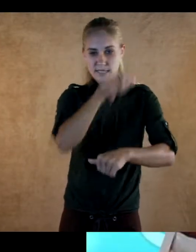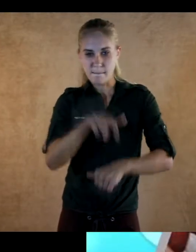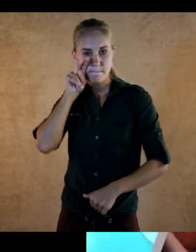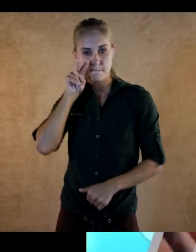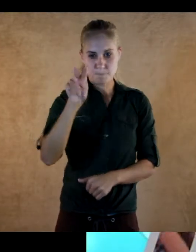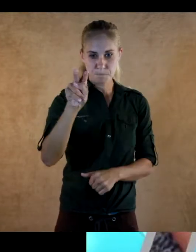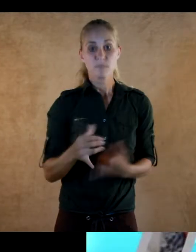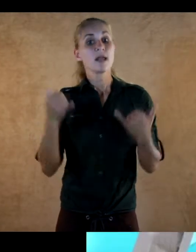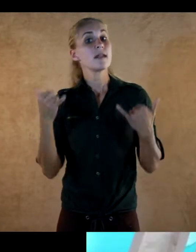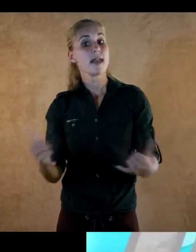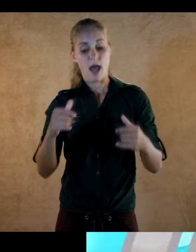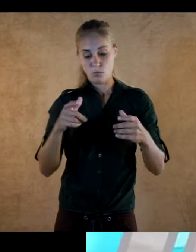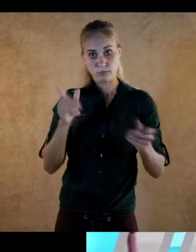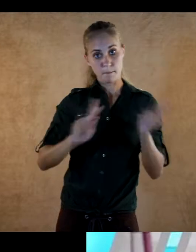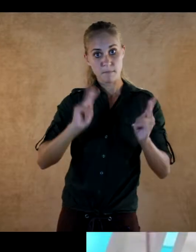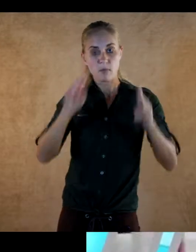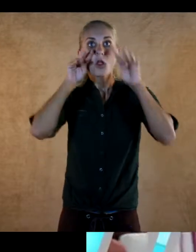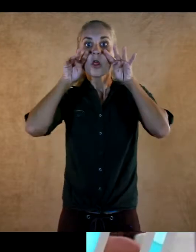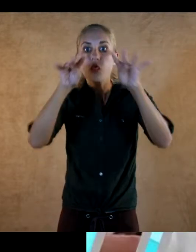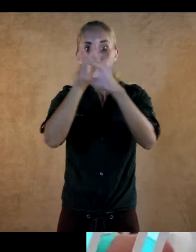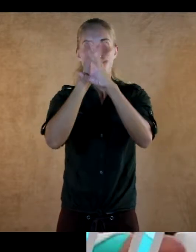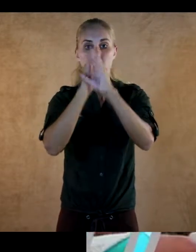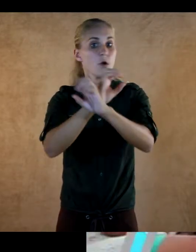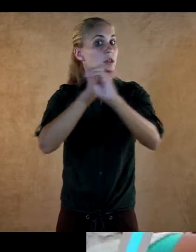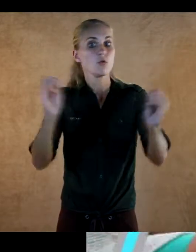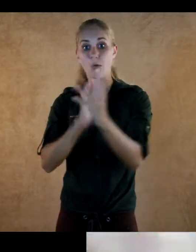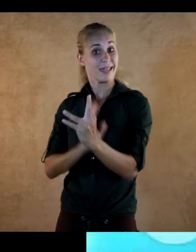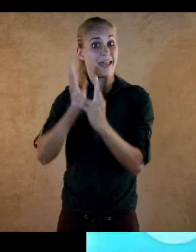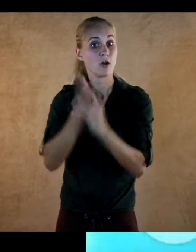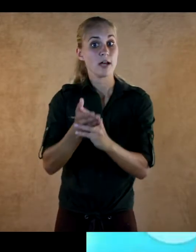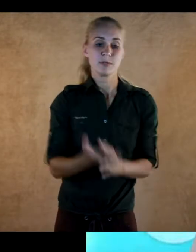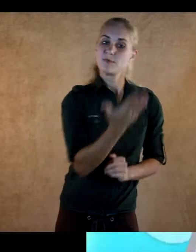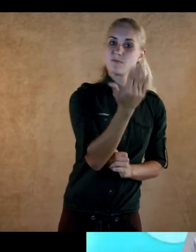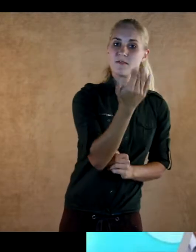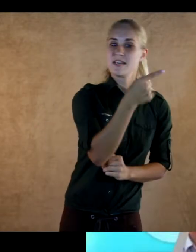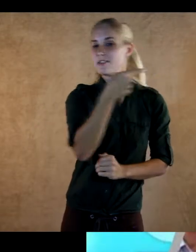Now you have your guests' undivided attention with no interruptions for the next 15 to 20 minutes.